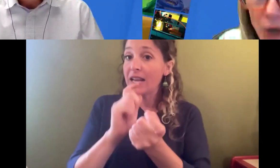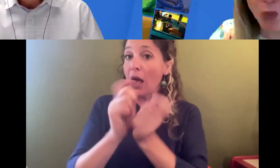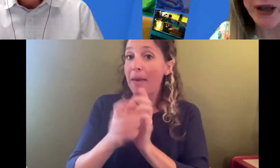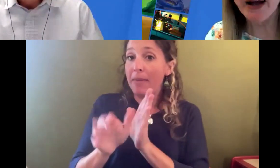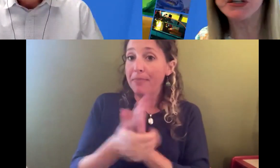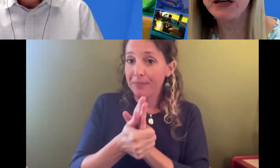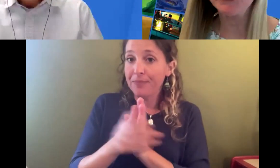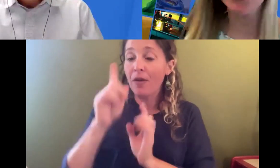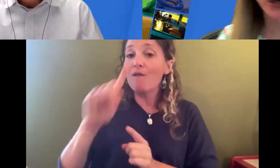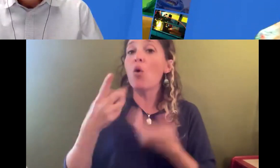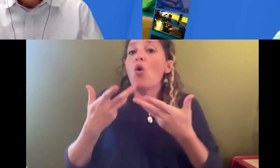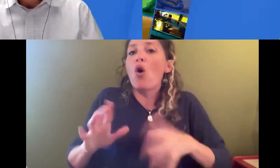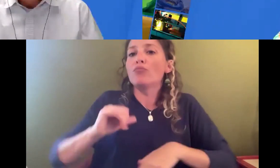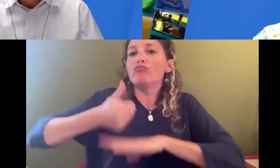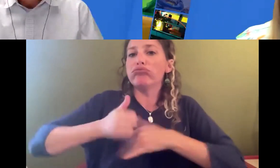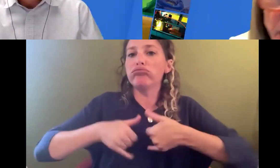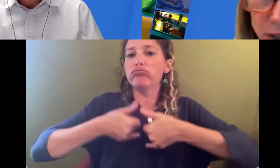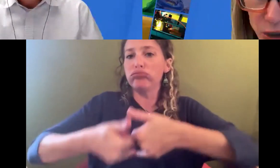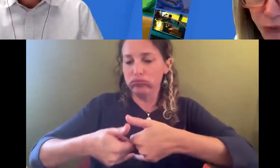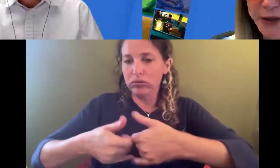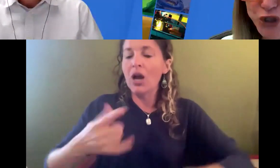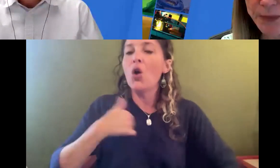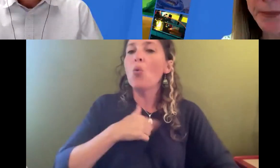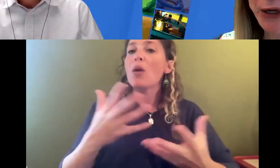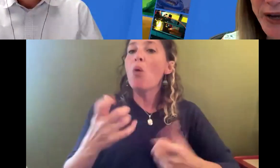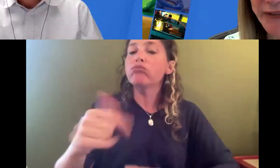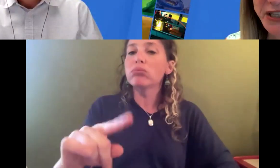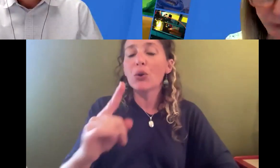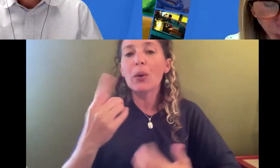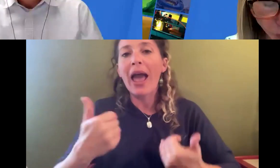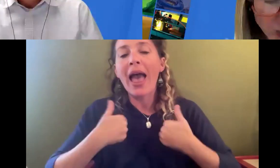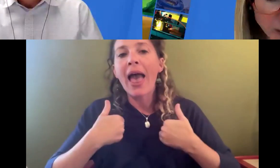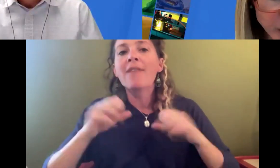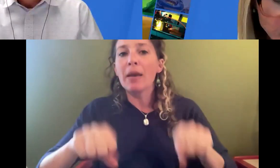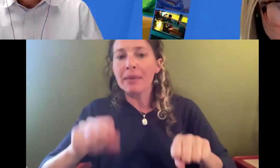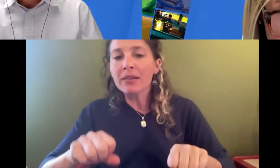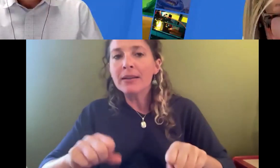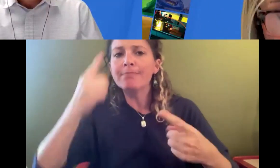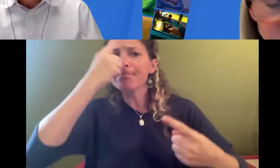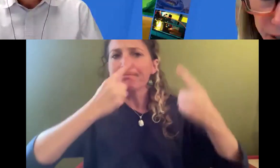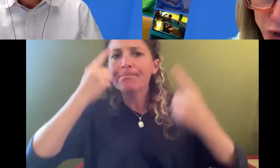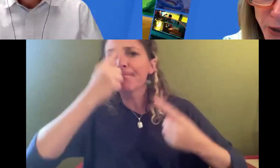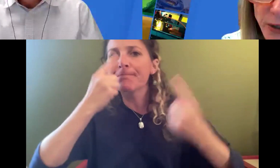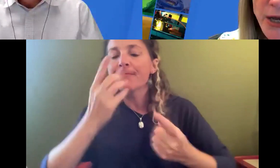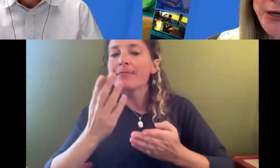we have to give you the ability to have consideration, meaning we have to give you some form of compensation.